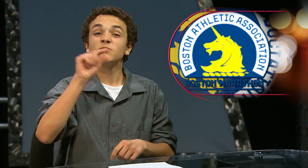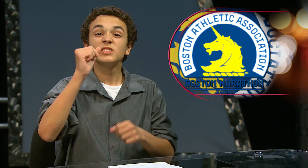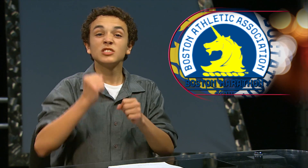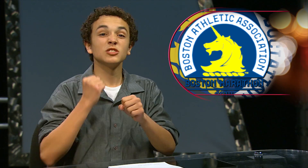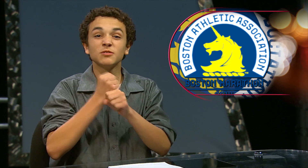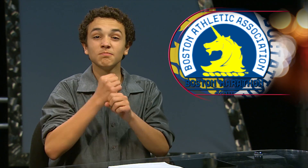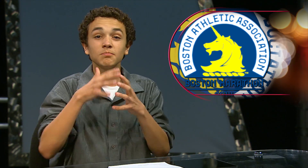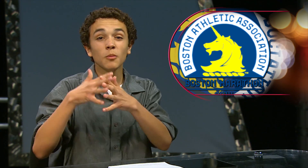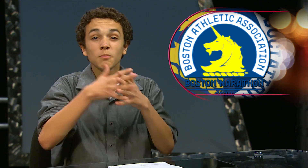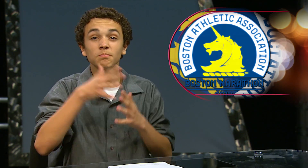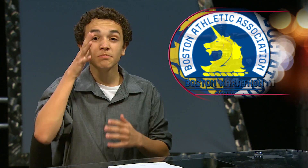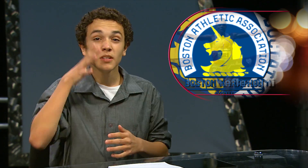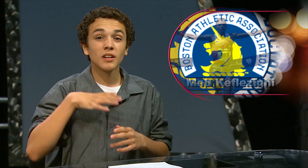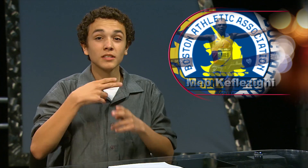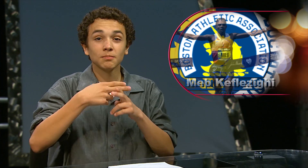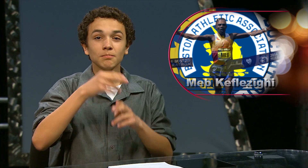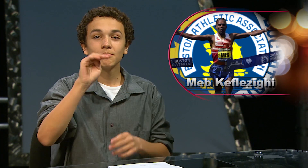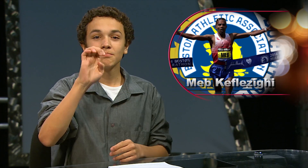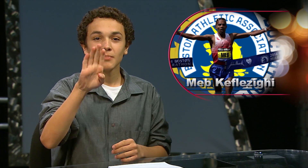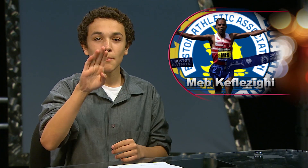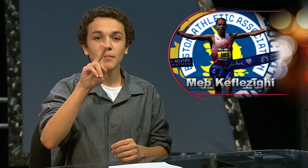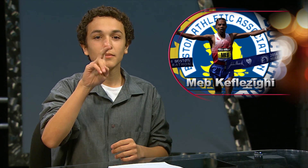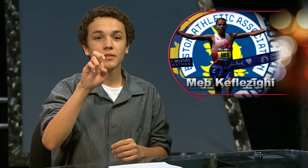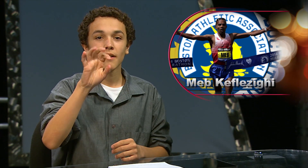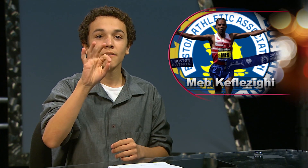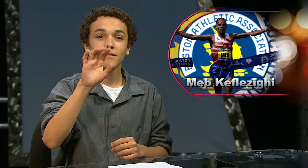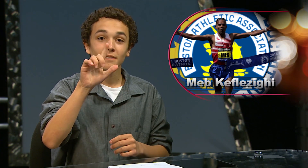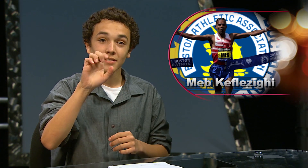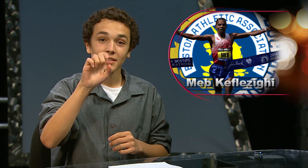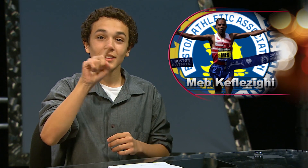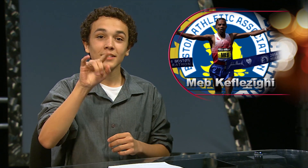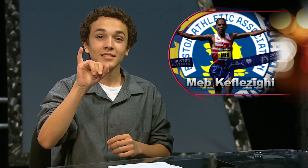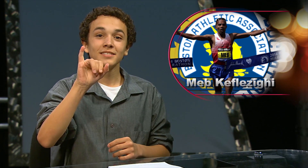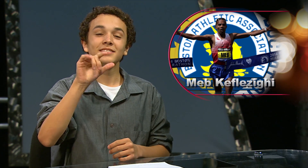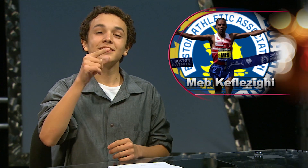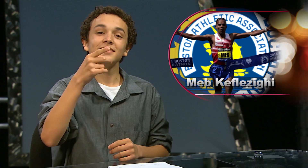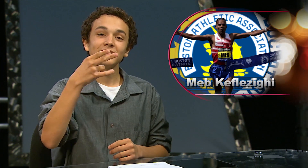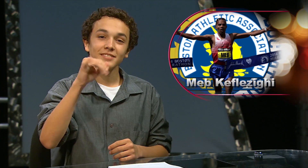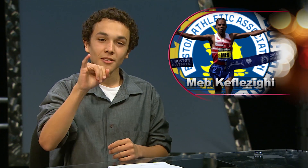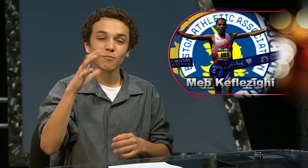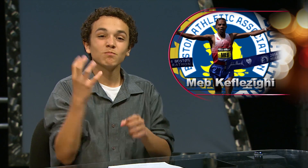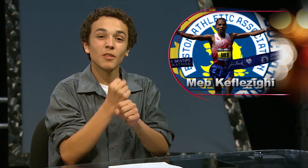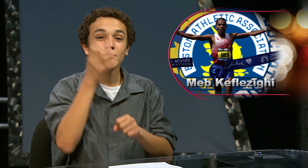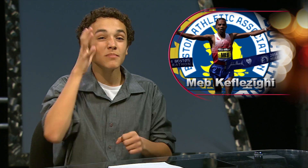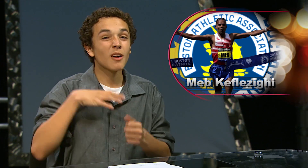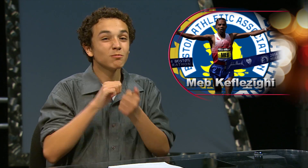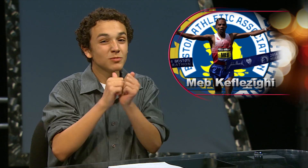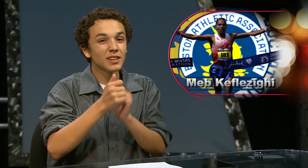FOR THE FIRST TIME IN OVER 20 YEARS AN AMERICAN MAN -- MEB KEFLEZIGHI WON THE MEN'S DIVISION